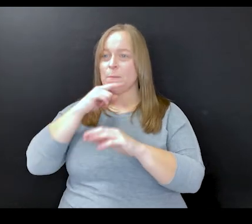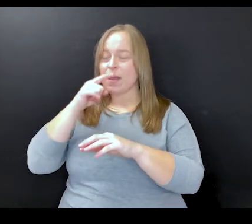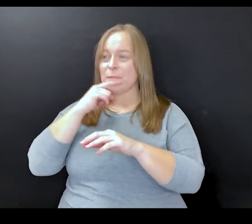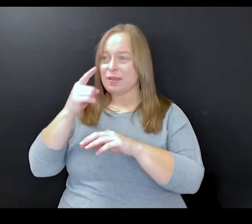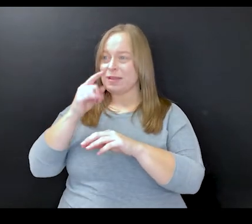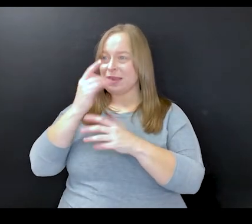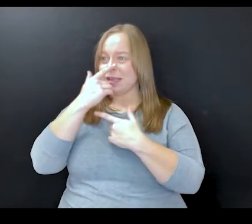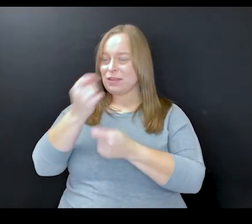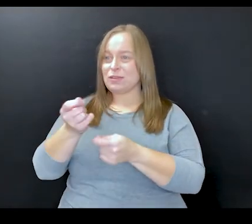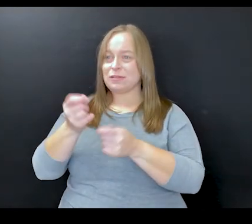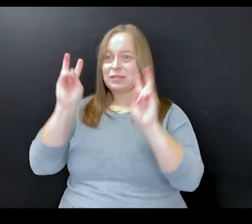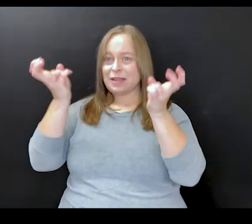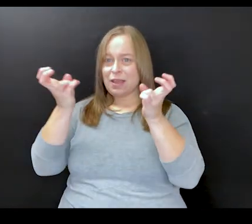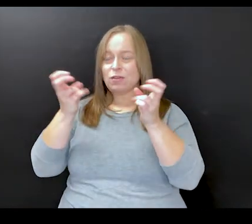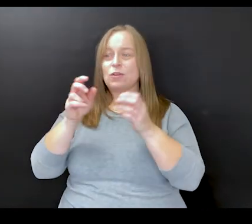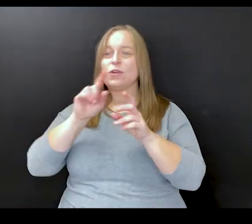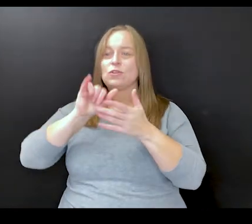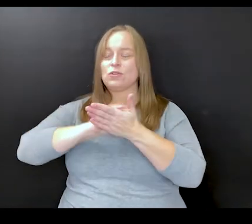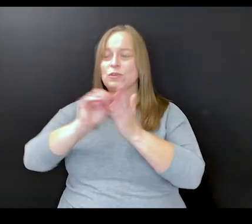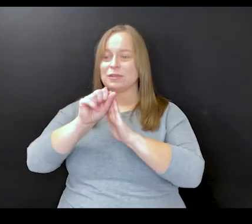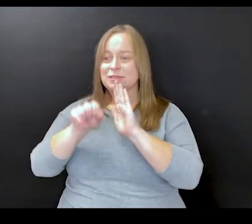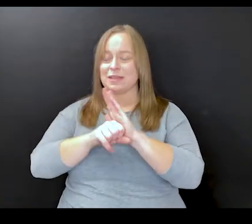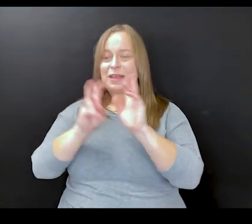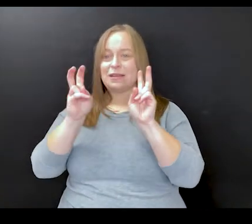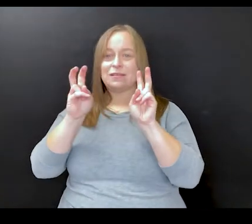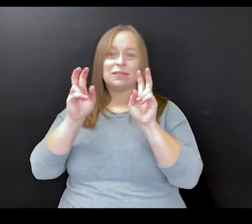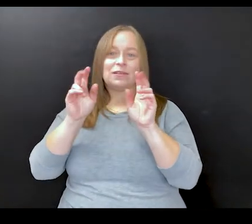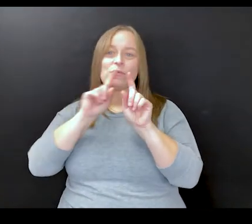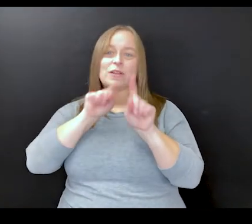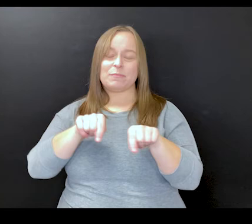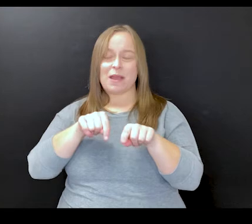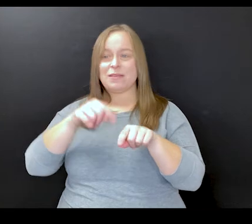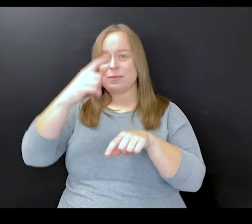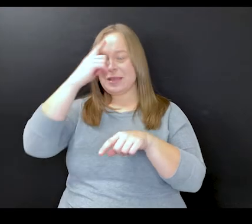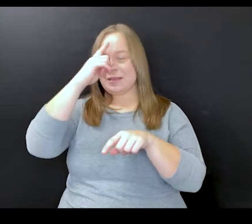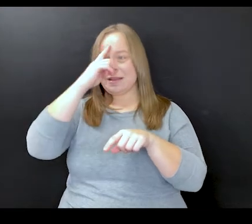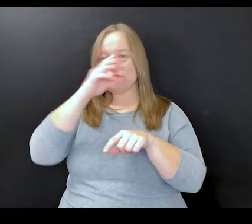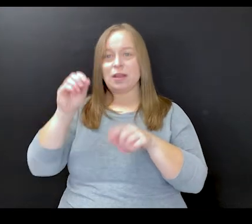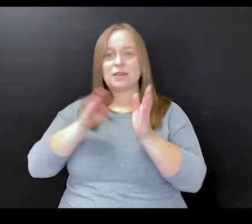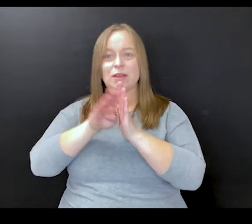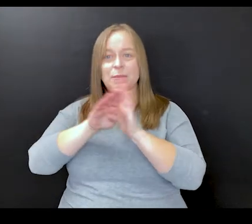titled "New York State's Response to Protect People with Intellectual and Developmental Disabilities